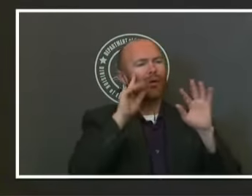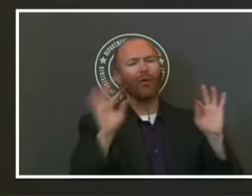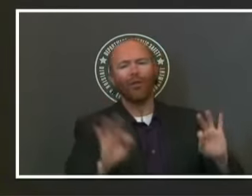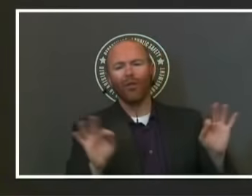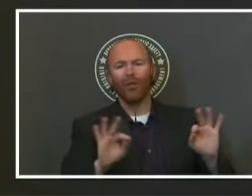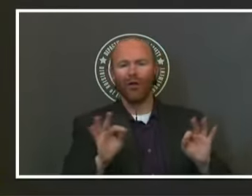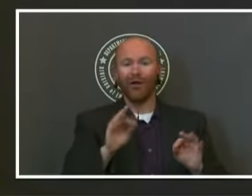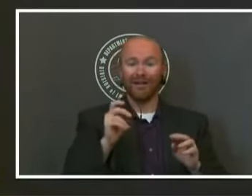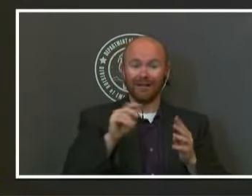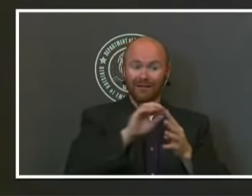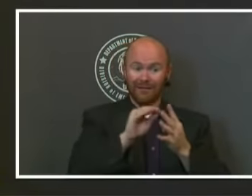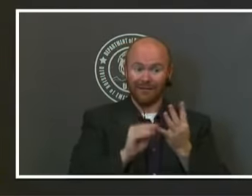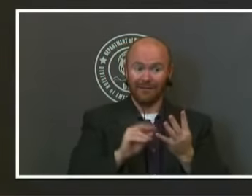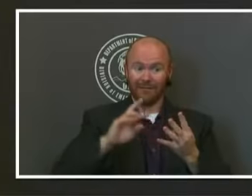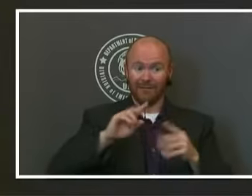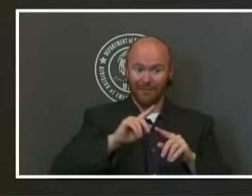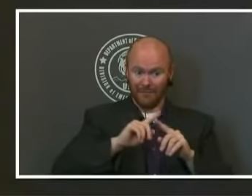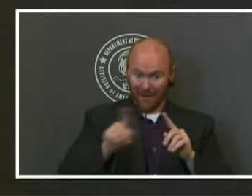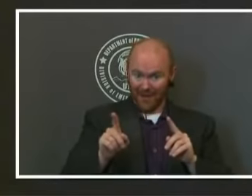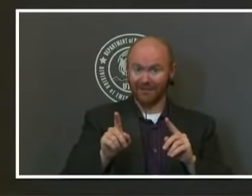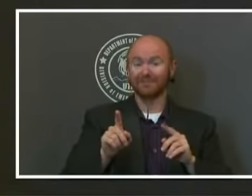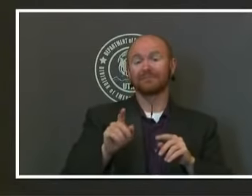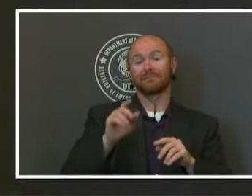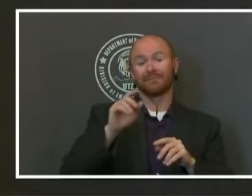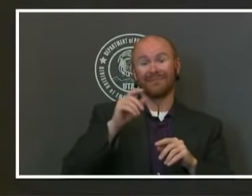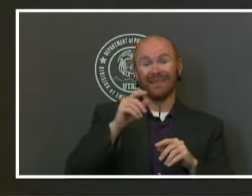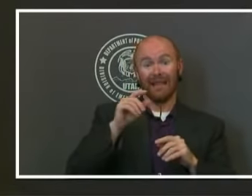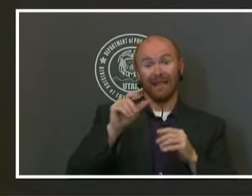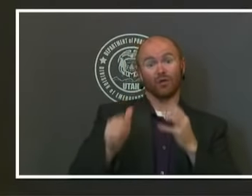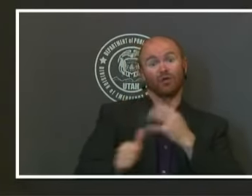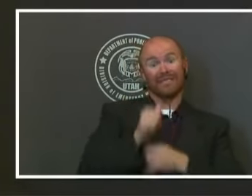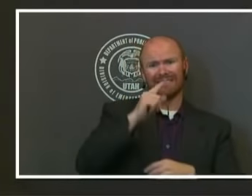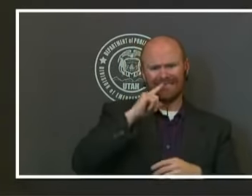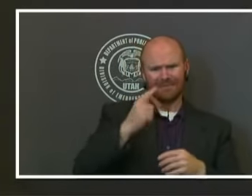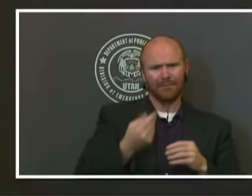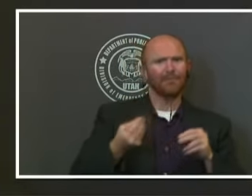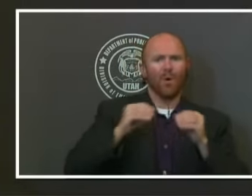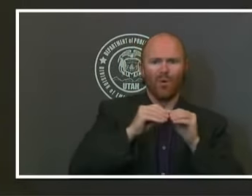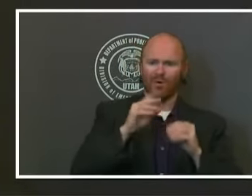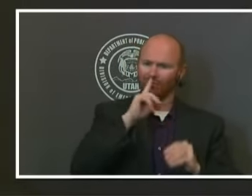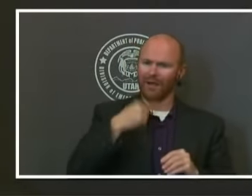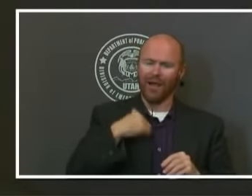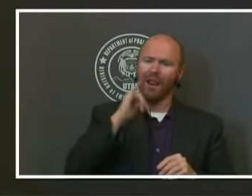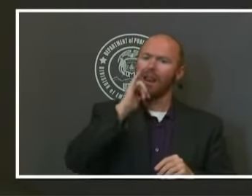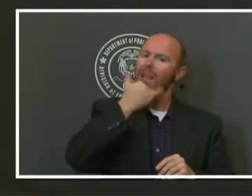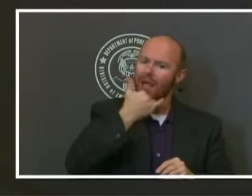colors of somehow the risk went